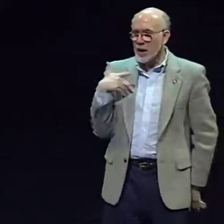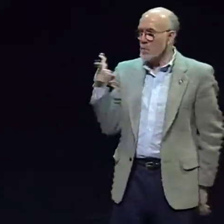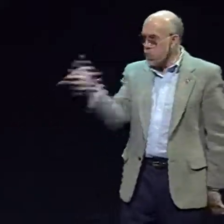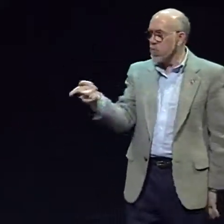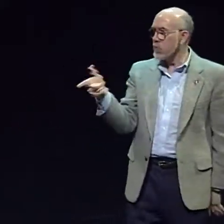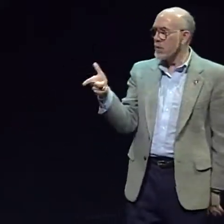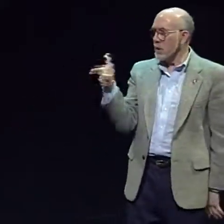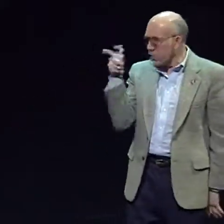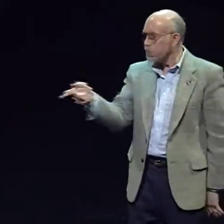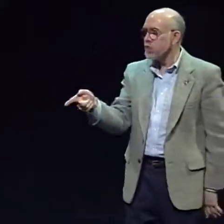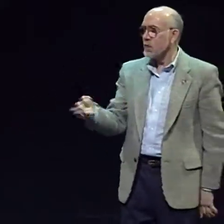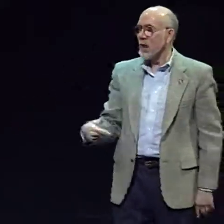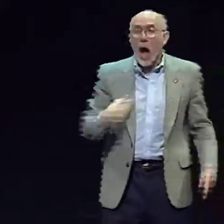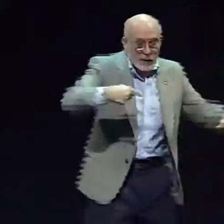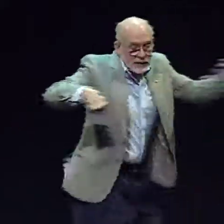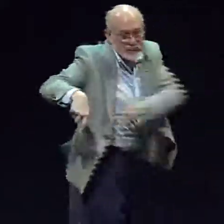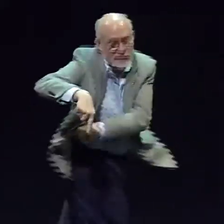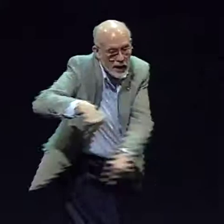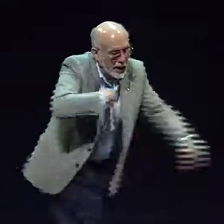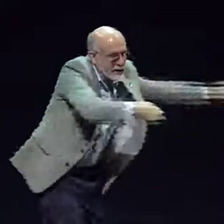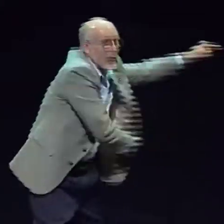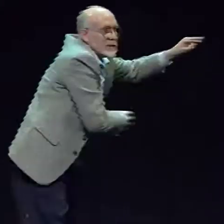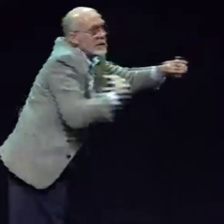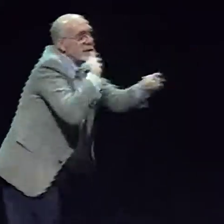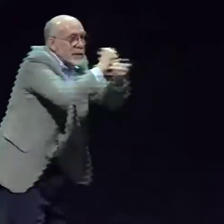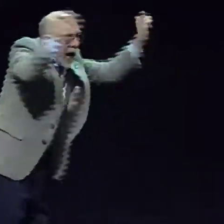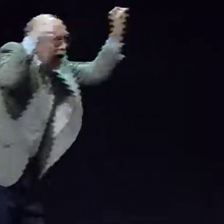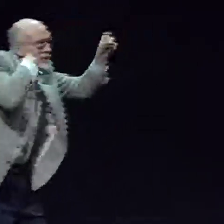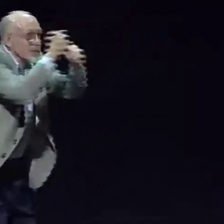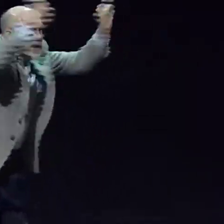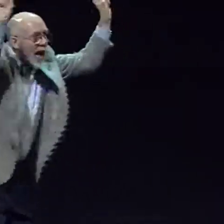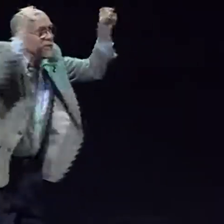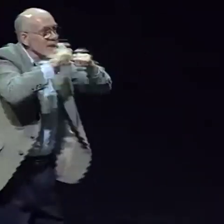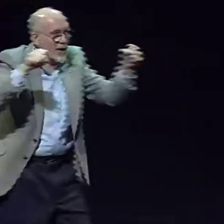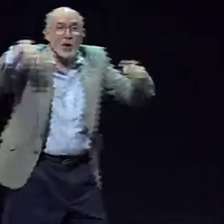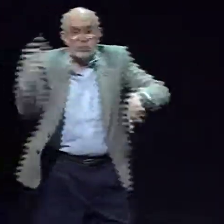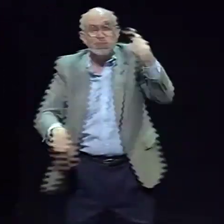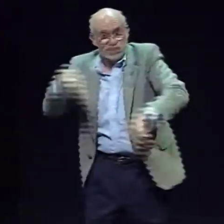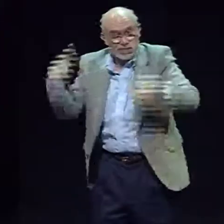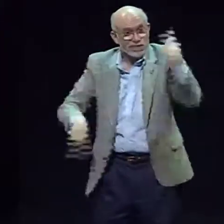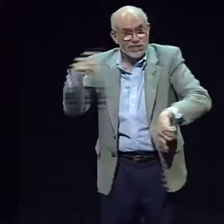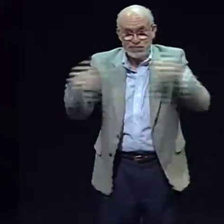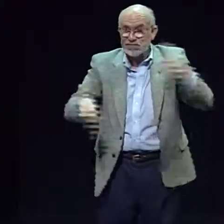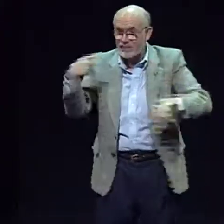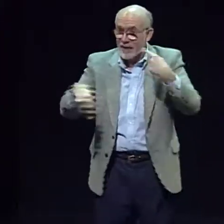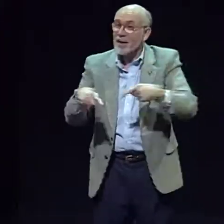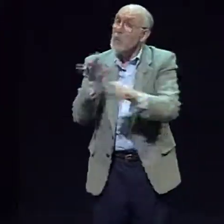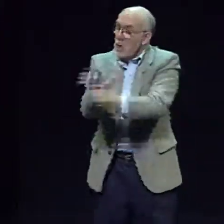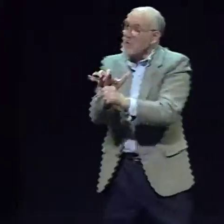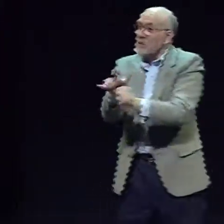MAYBE IF YOU WERE PLAYING A GAME WHERE YOU PRETENDED THAT SOMEONE WAS SHOOTING YOU AND YOU WERE SUPPOSEDLY SUPPOSED TO DIE